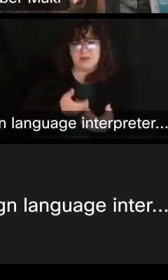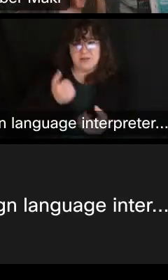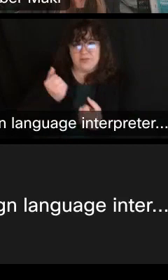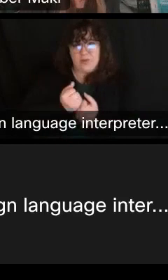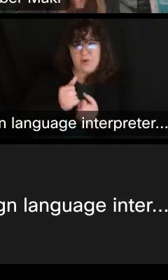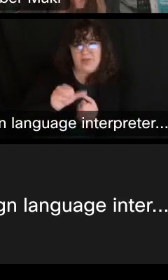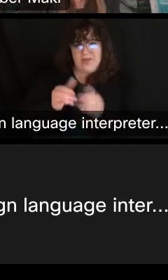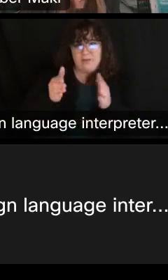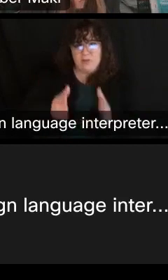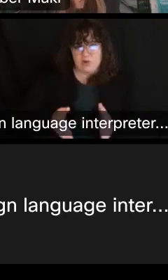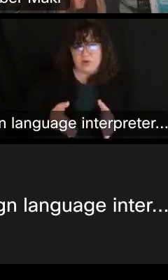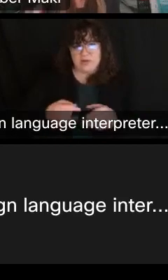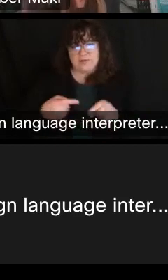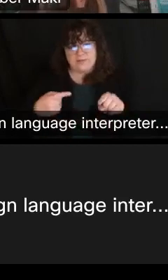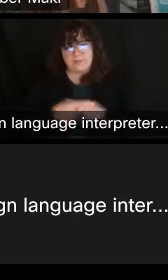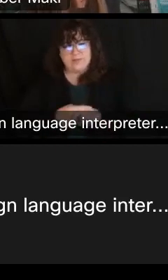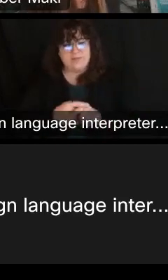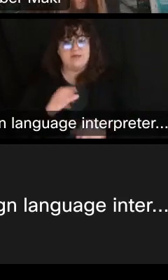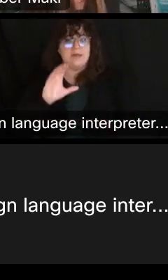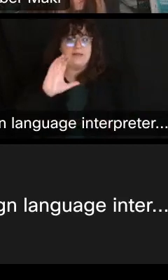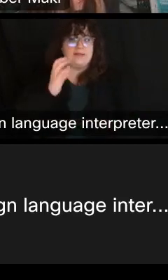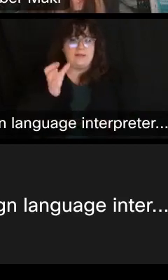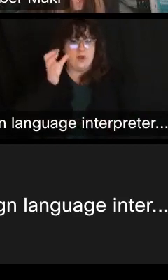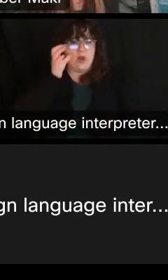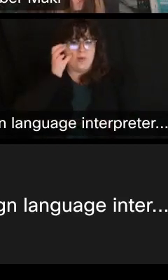it seems like a no-brainer but I put it on there anyway.